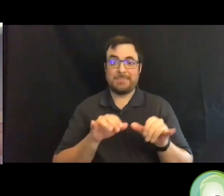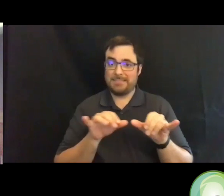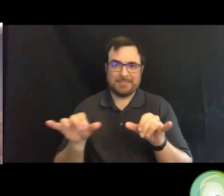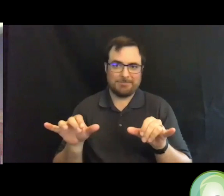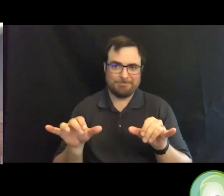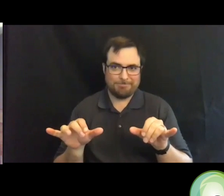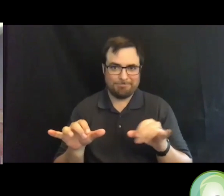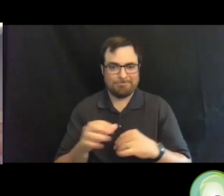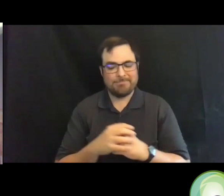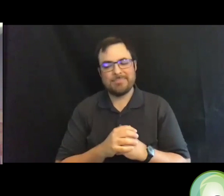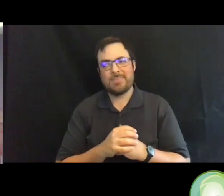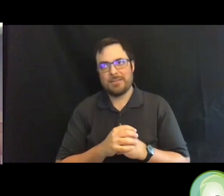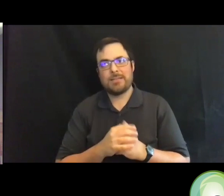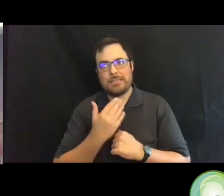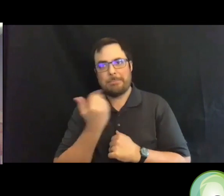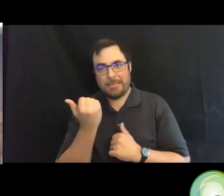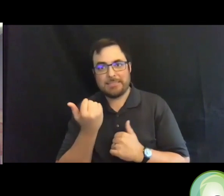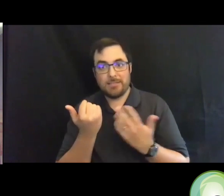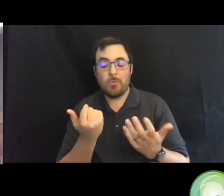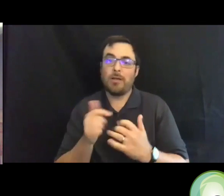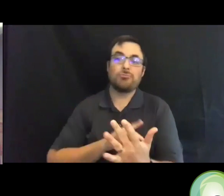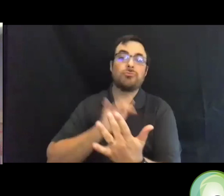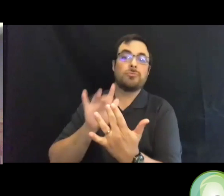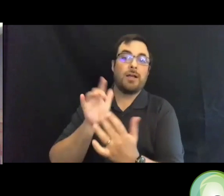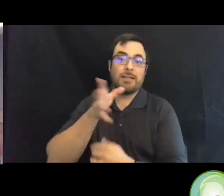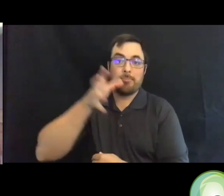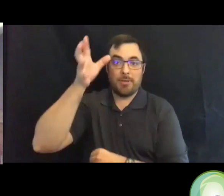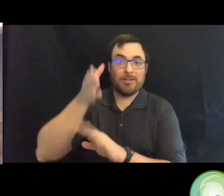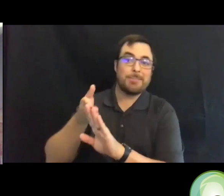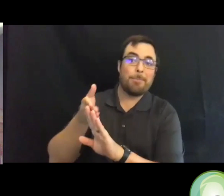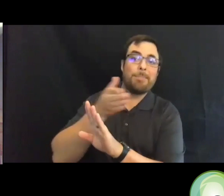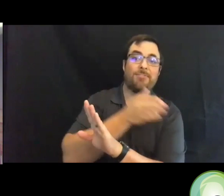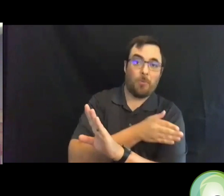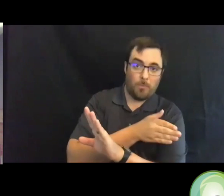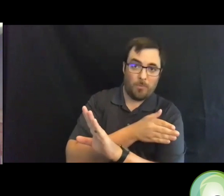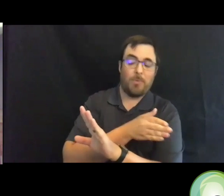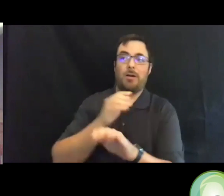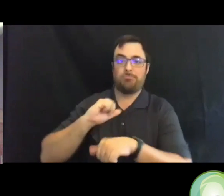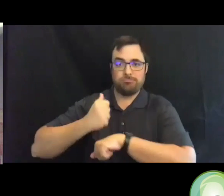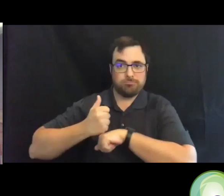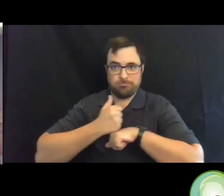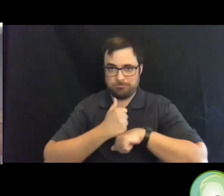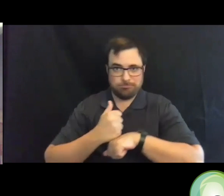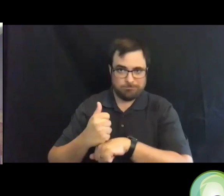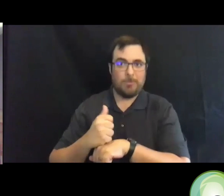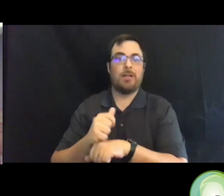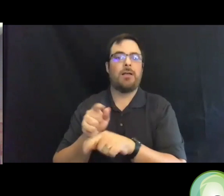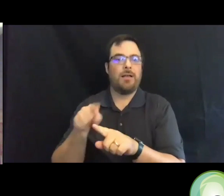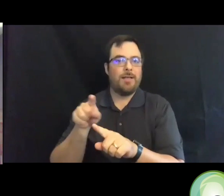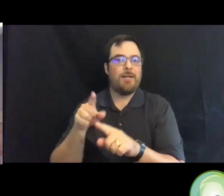mentioned, to try to get a hold of the parents before the session, ask them to gather all these different materials